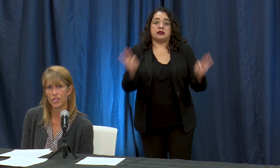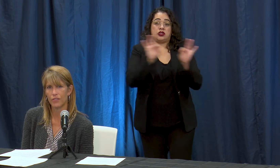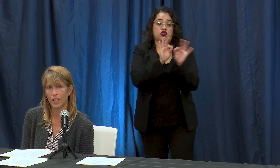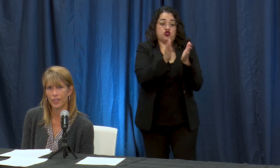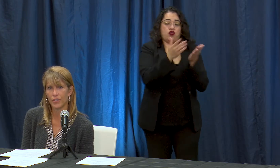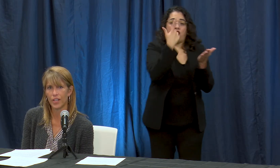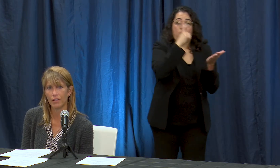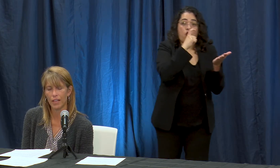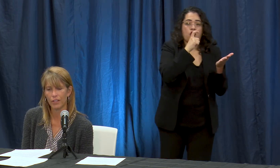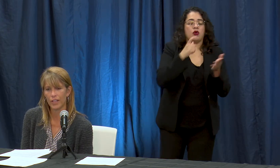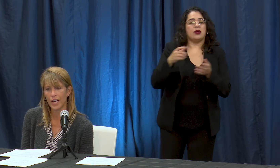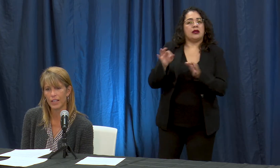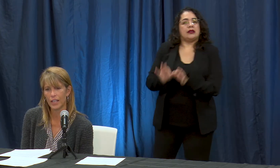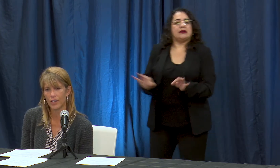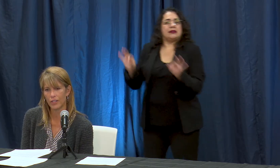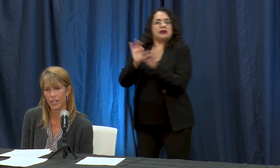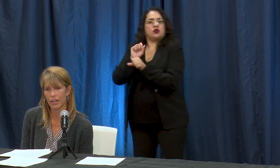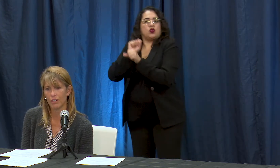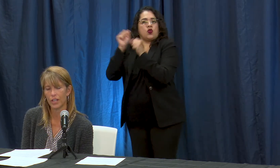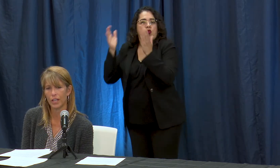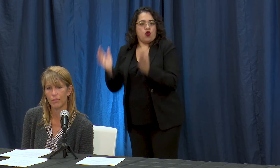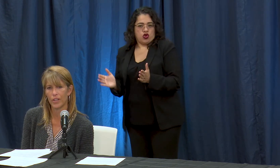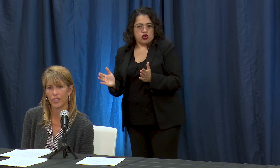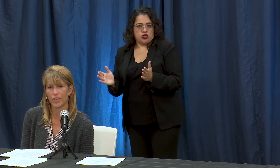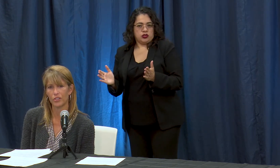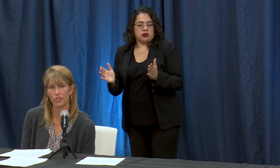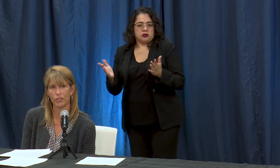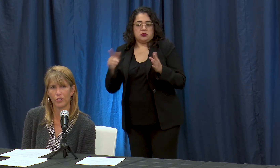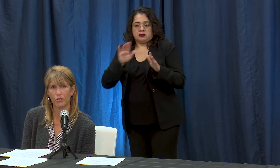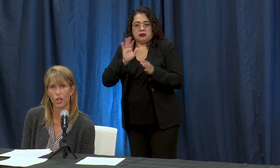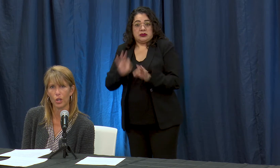shifted at the state level that daycares can now are essential service for all